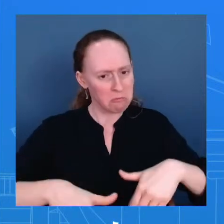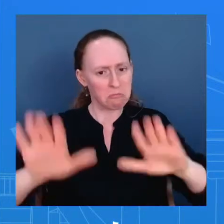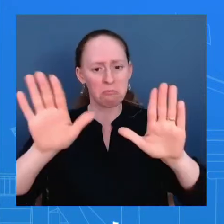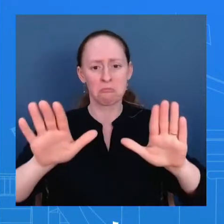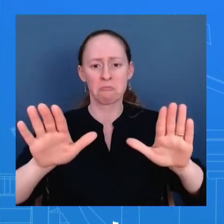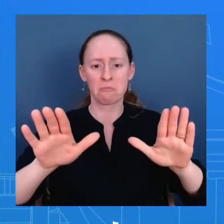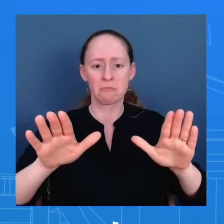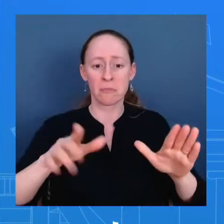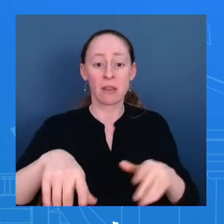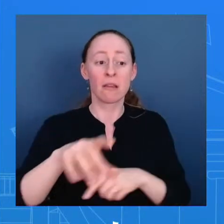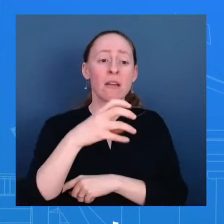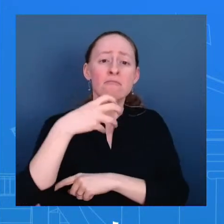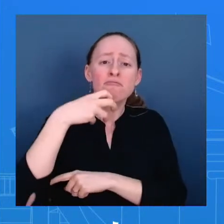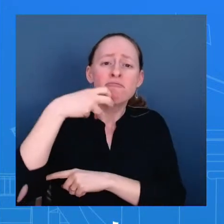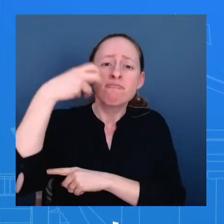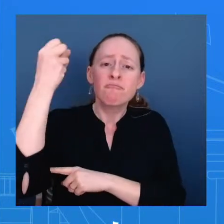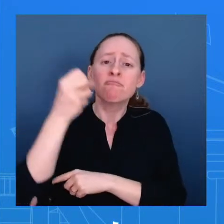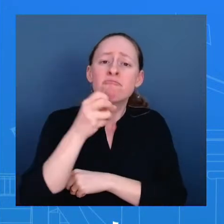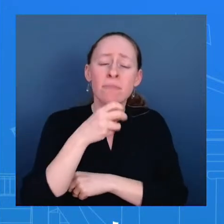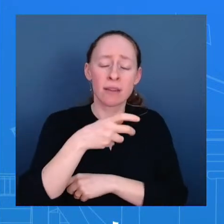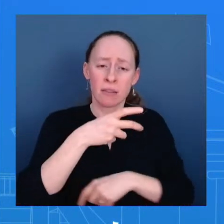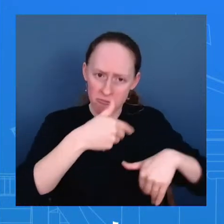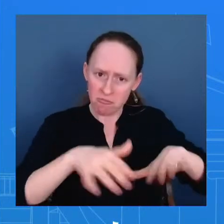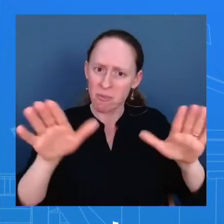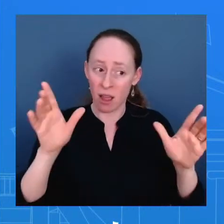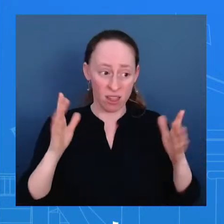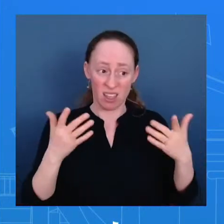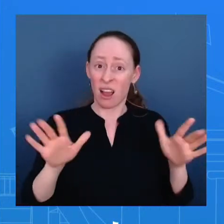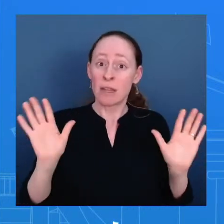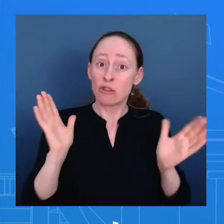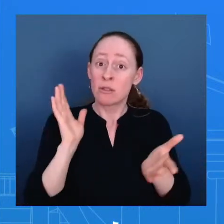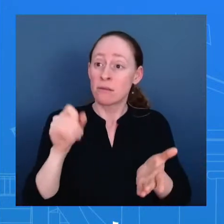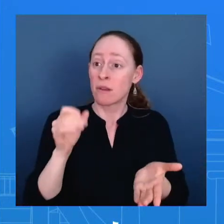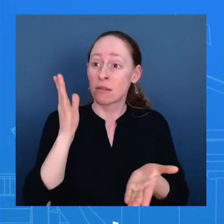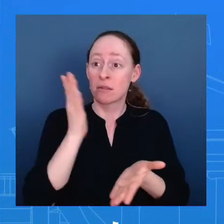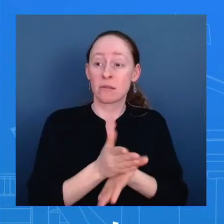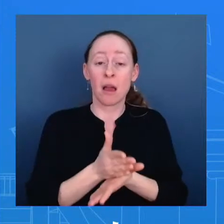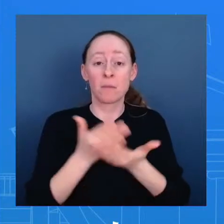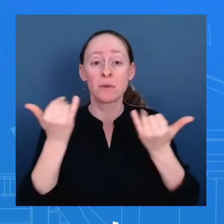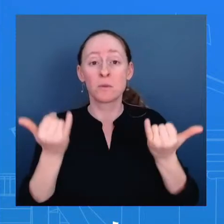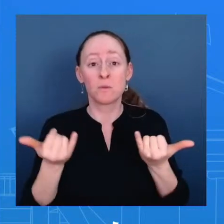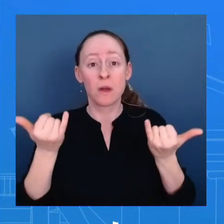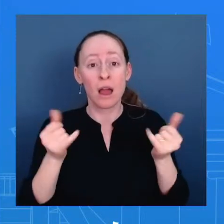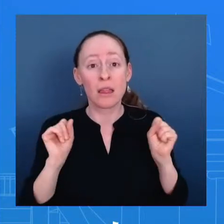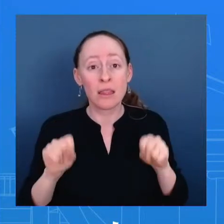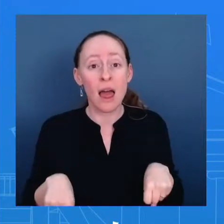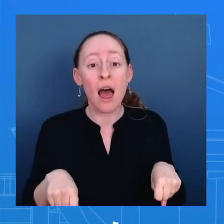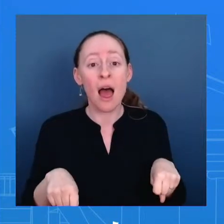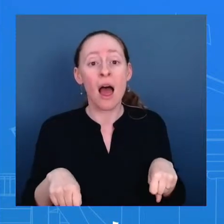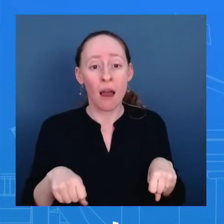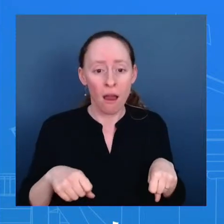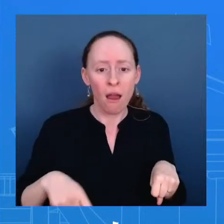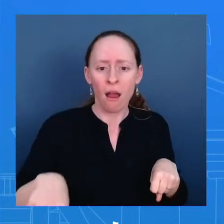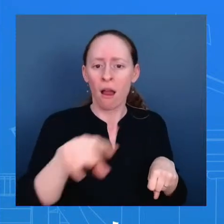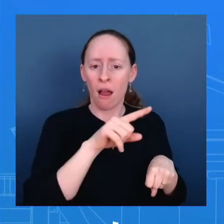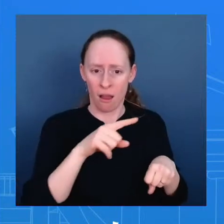But we're determined to get those hostages home. We are determined to get -- to get to a ceasefire, to get more humanitarian aid in.